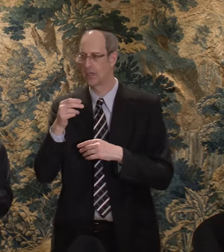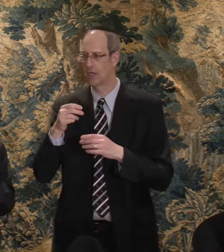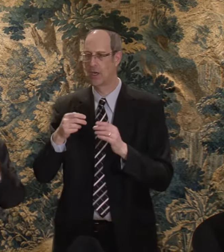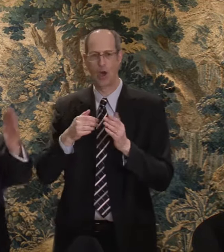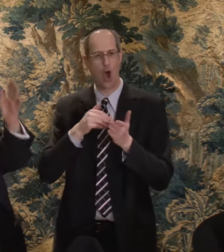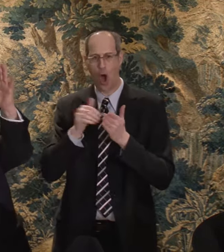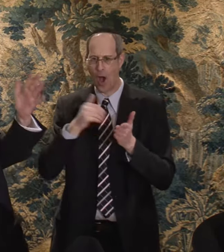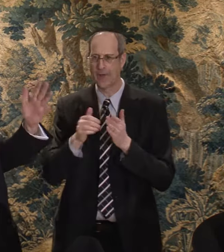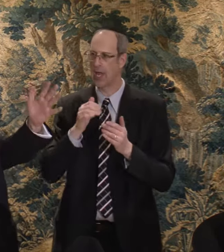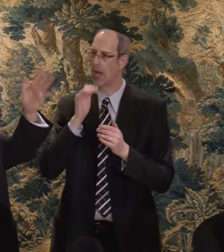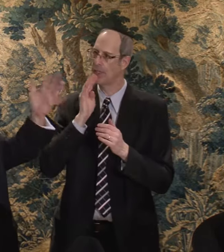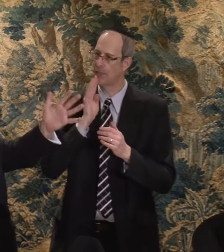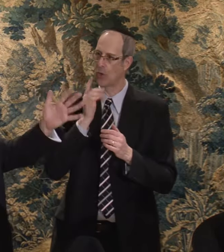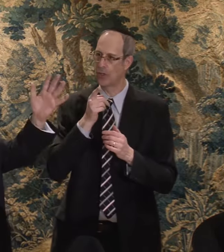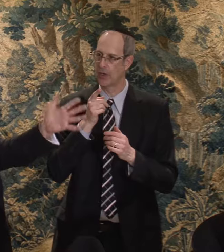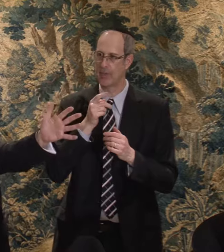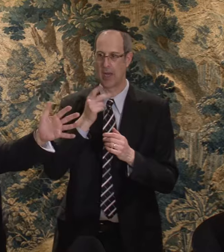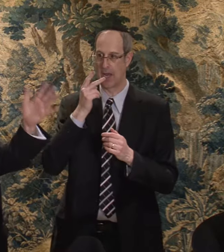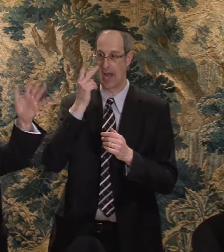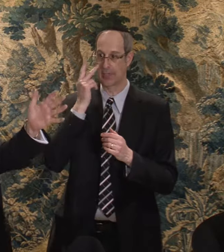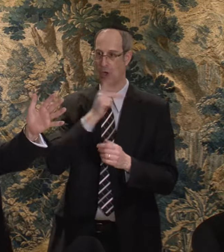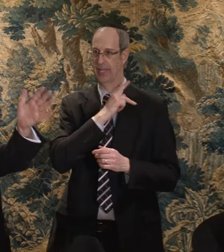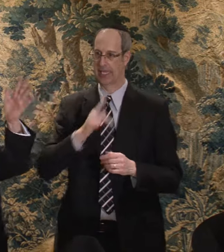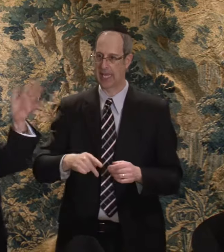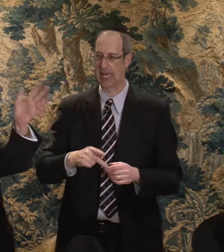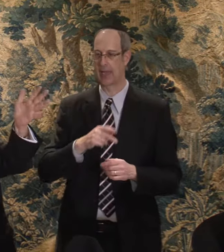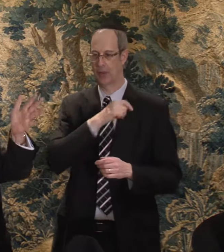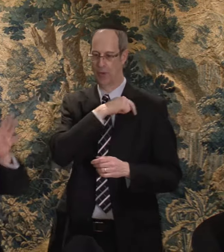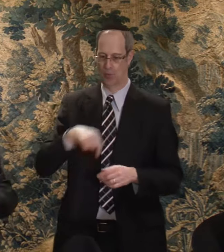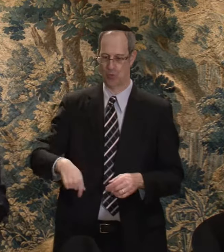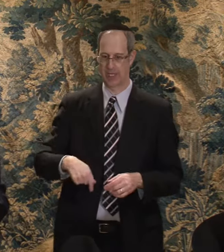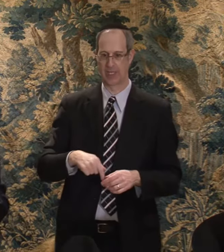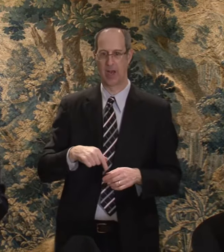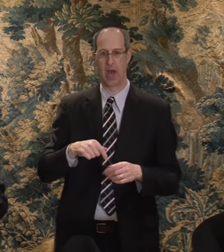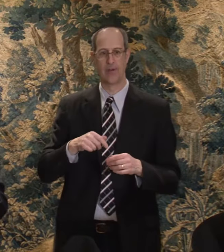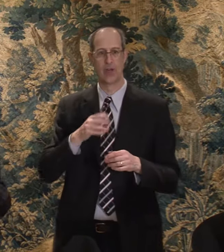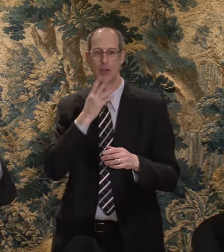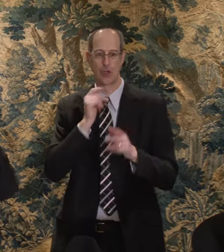his Roberta I saw the king and queen or the prince and princess of Claro such